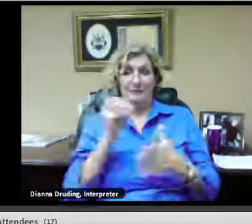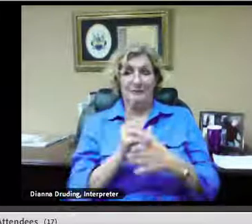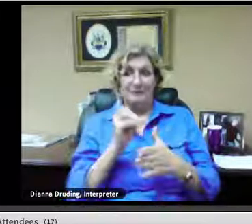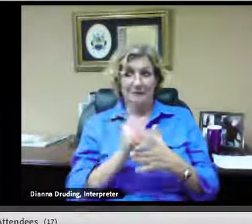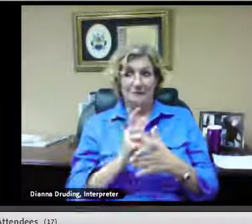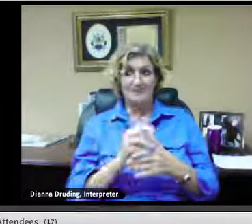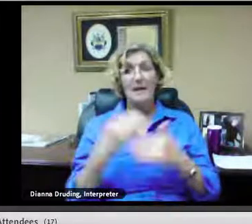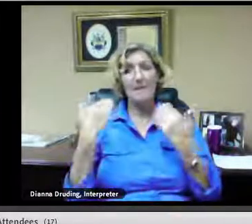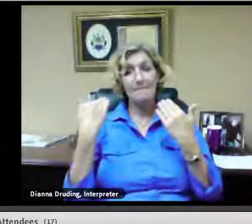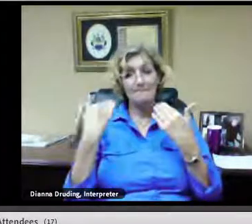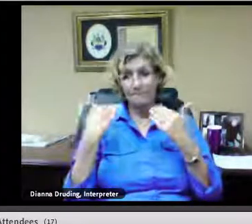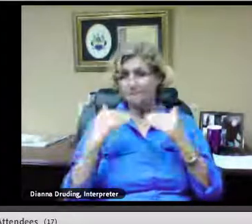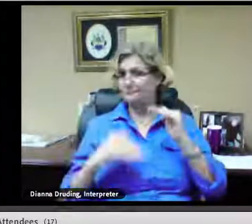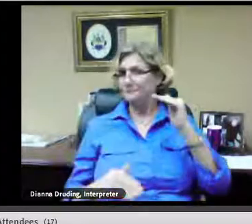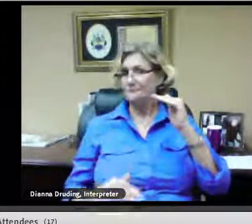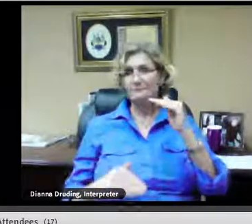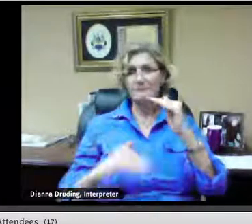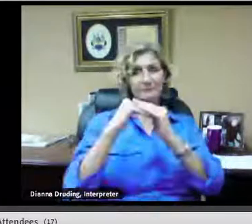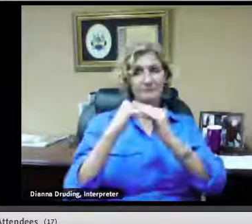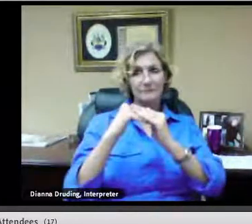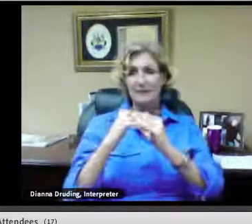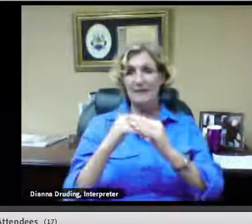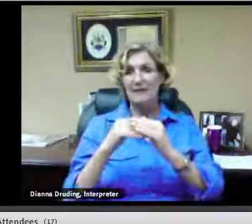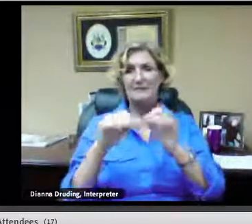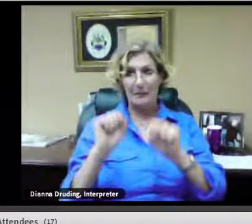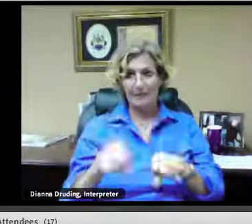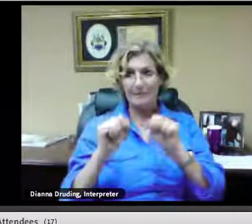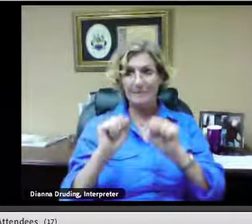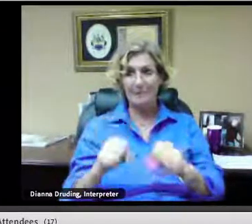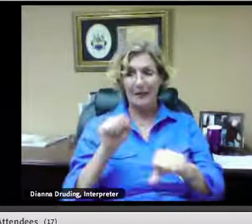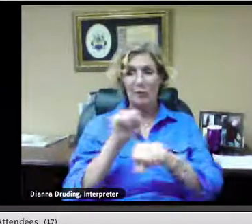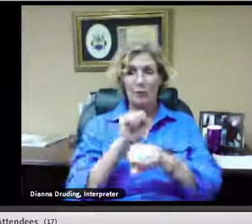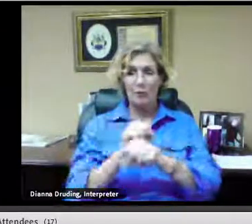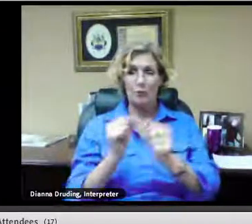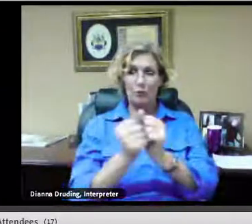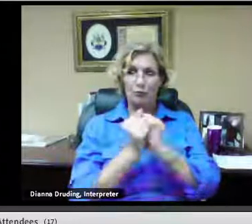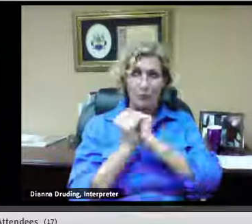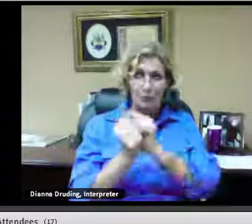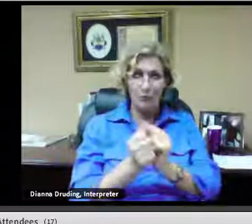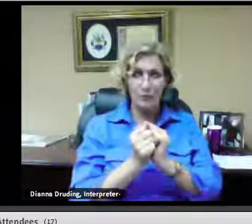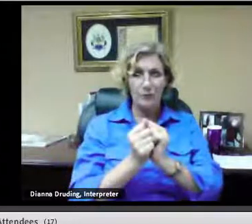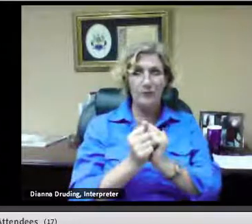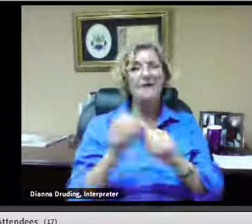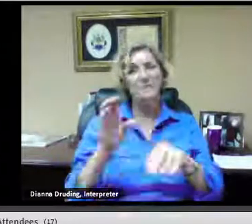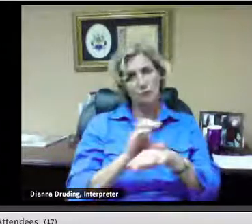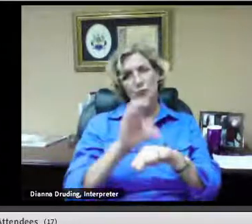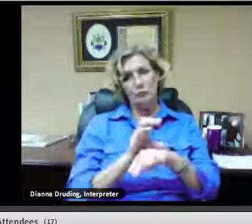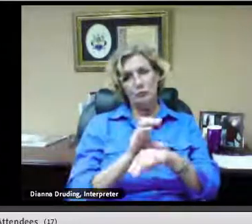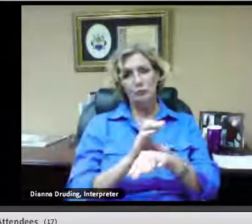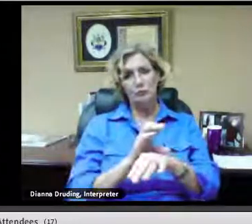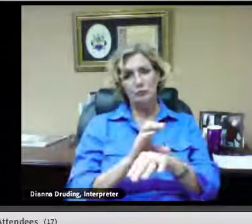again, I think that's where that Nook legislation came through. Again, this is in the resource guide, but, you know,